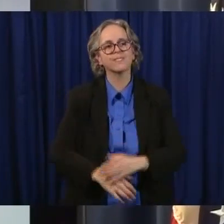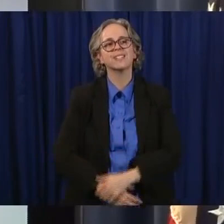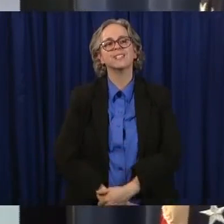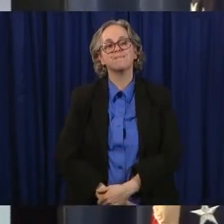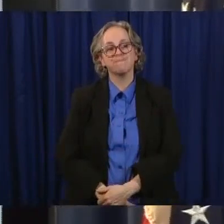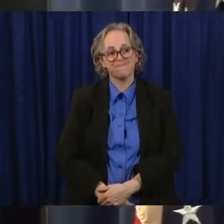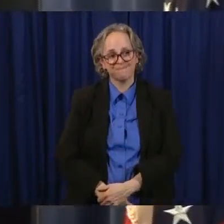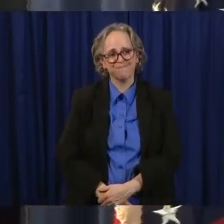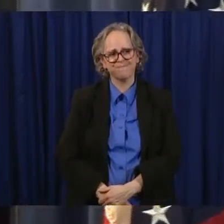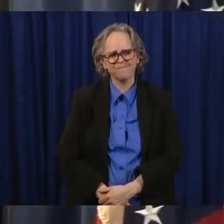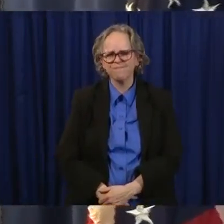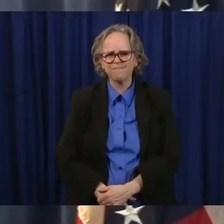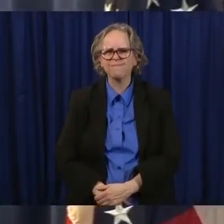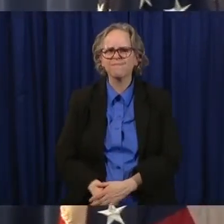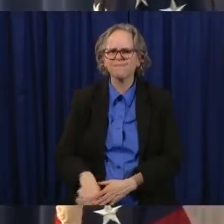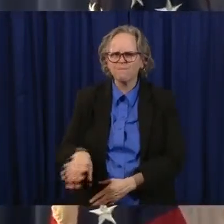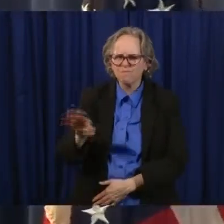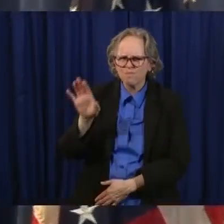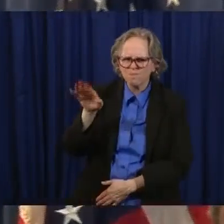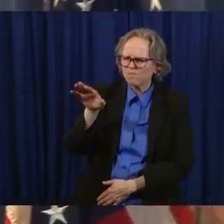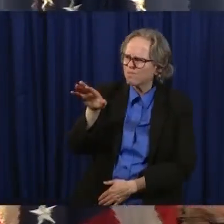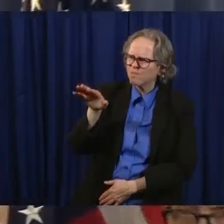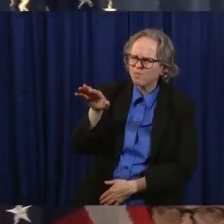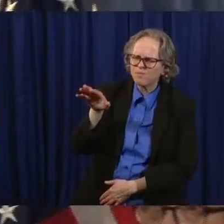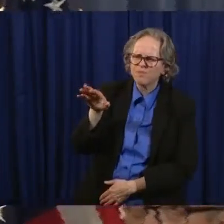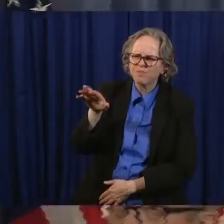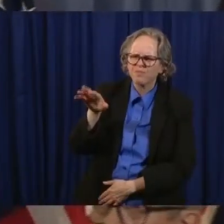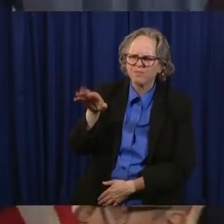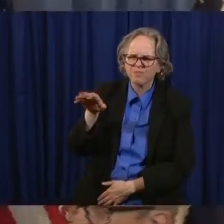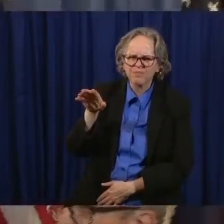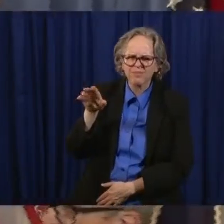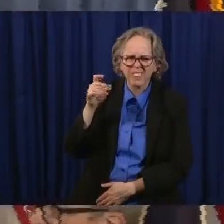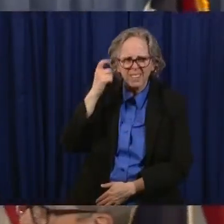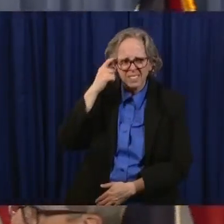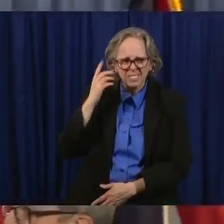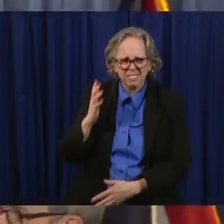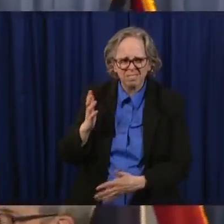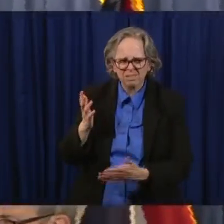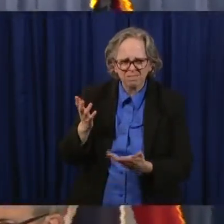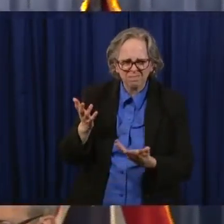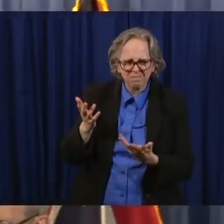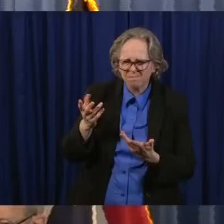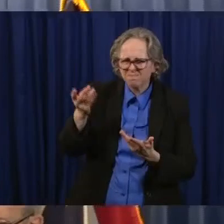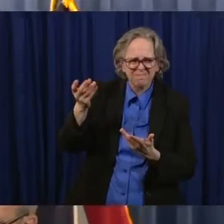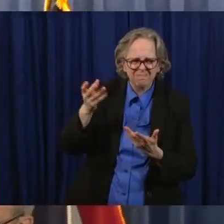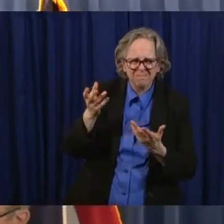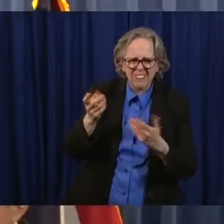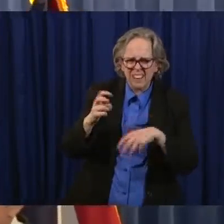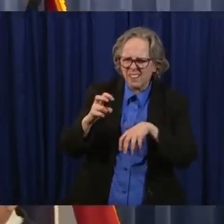THEY ARE MAKING DECISIONS AND GOING ABOUT THEIR DAILY LIVES.